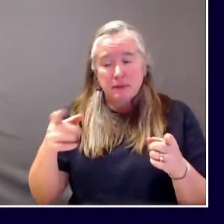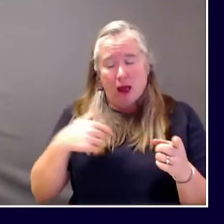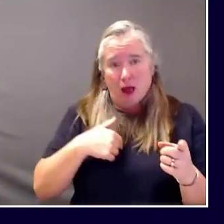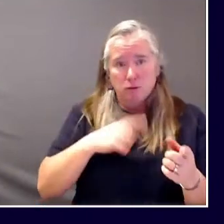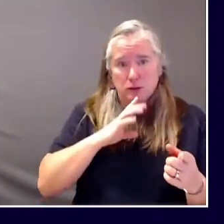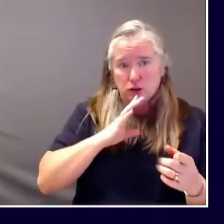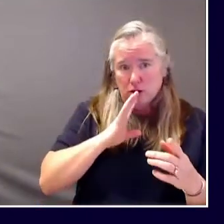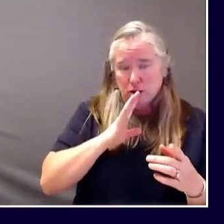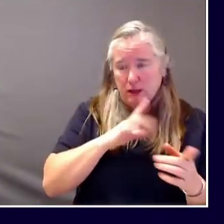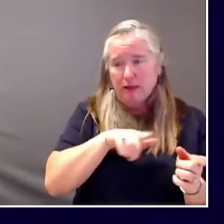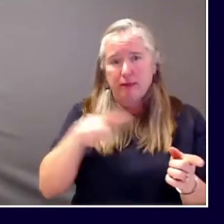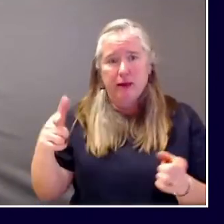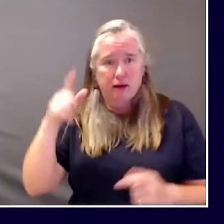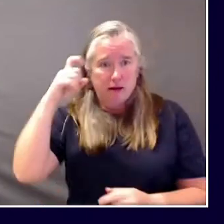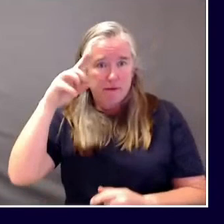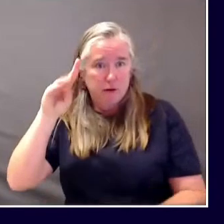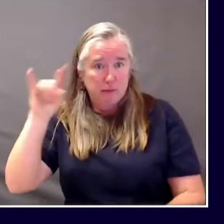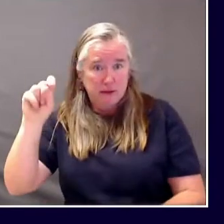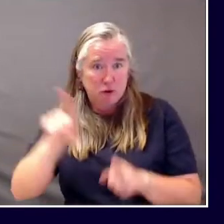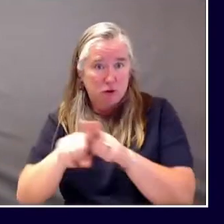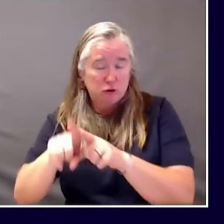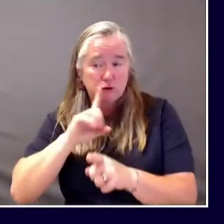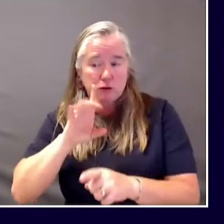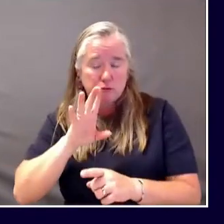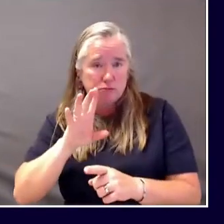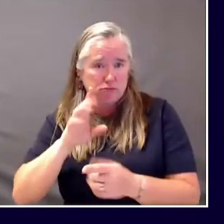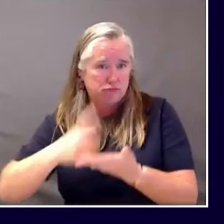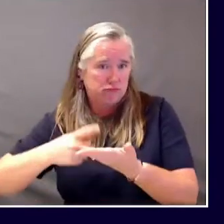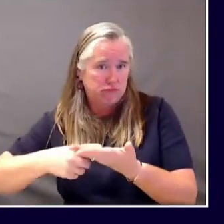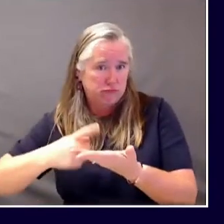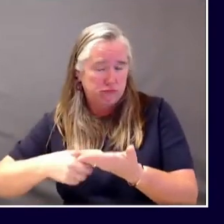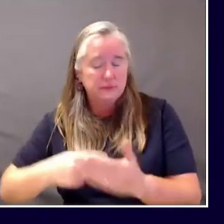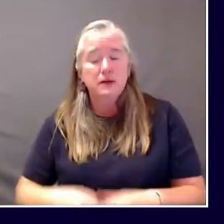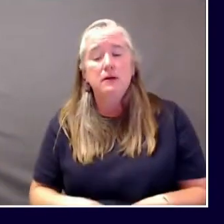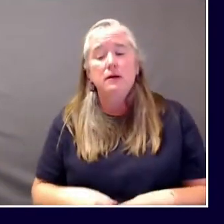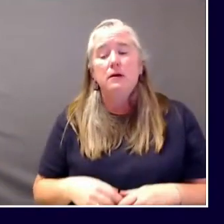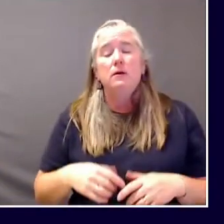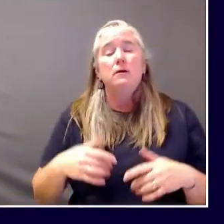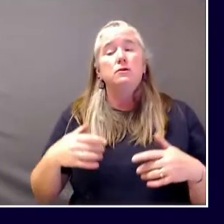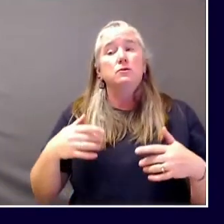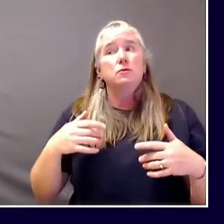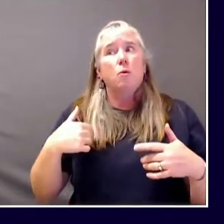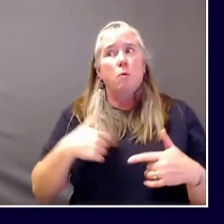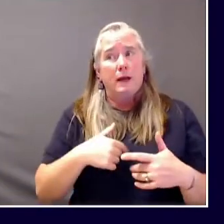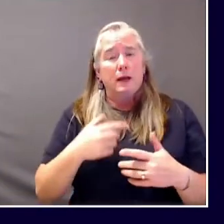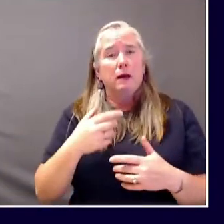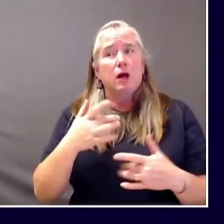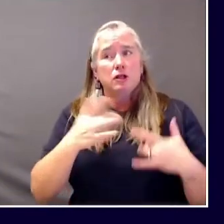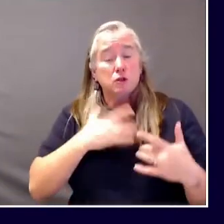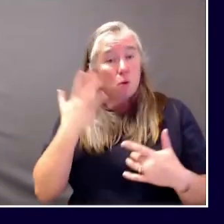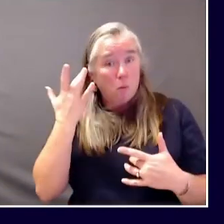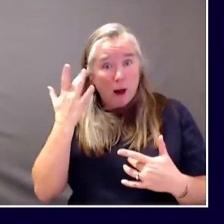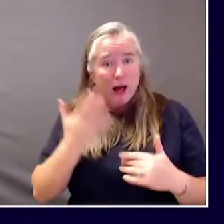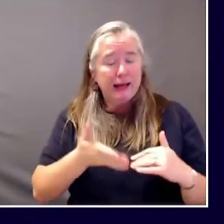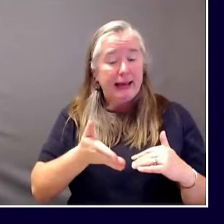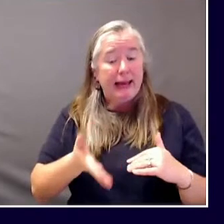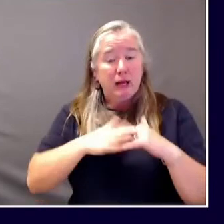surprise to to say this increase